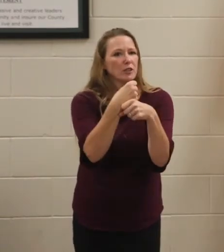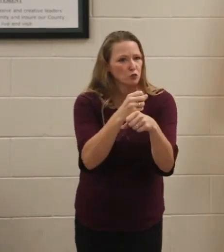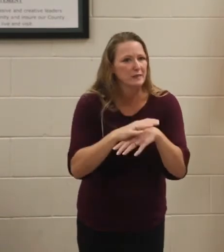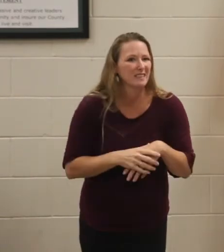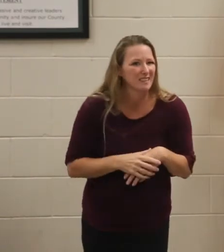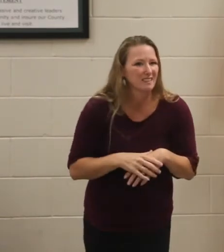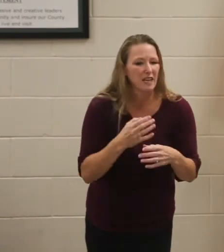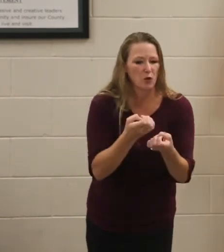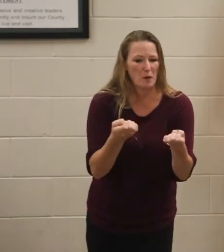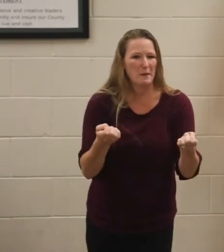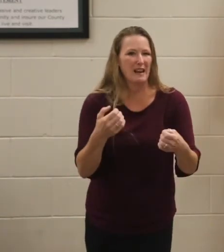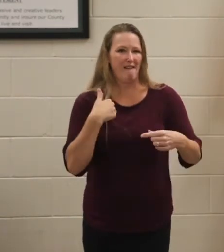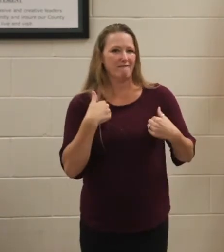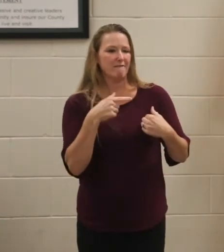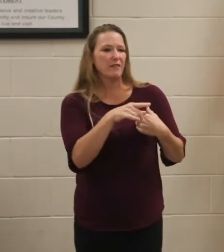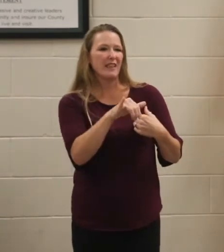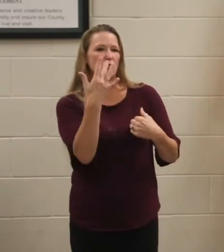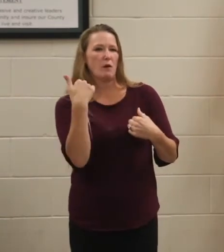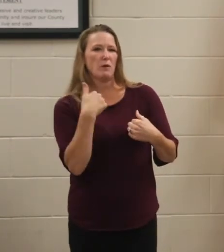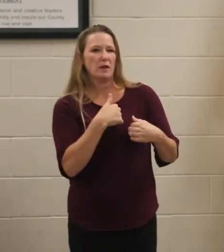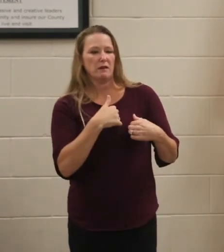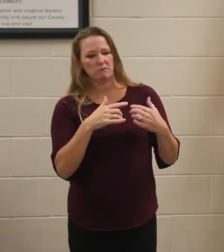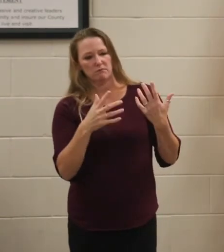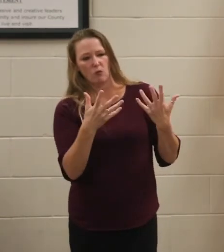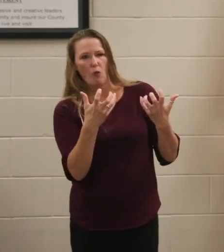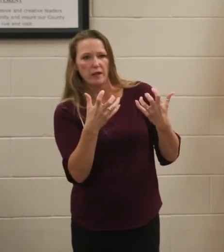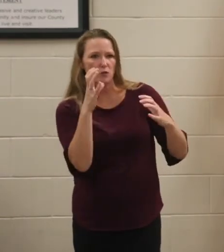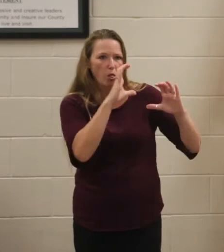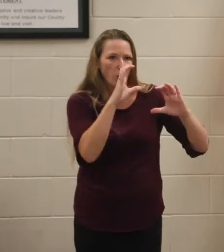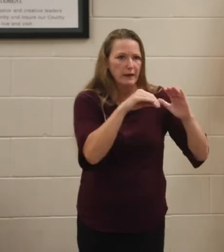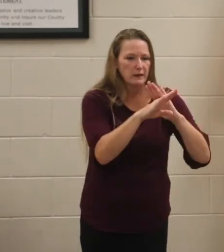had been working a case against the suspect and